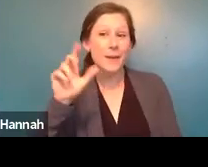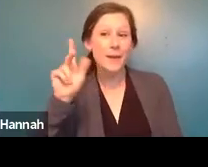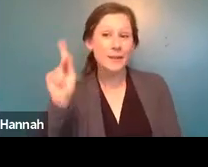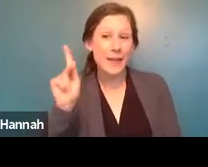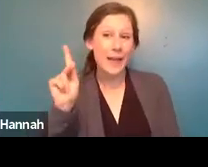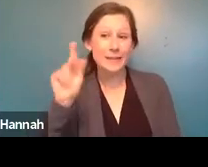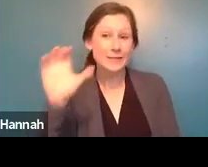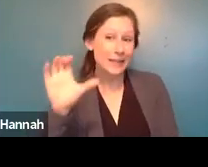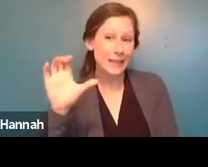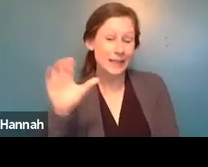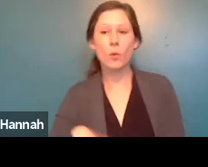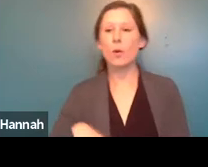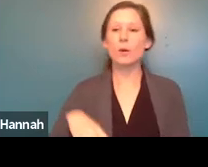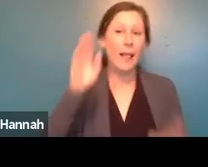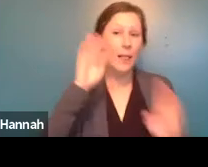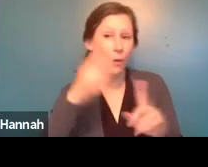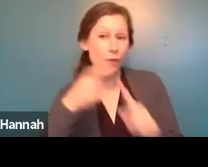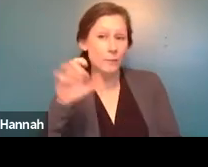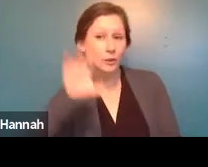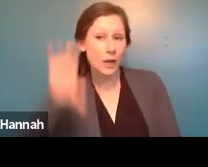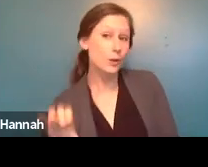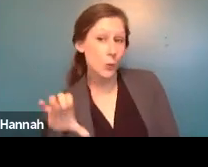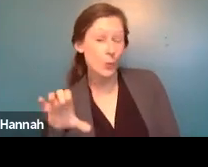other day one of the really fun things about doing all of this